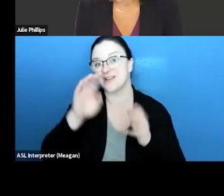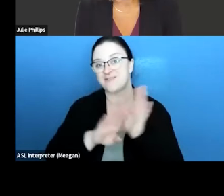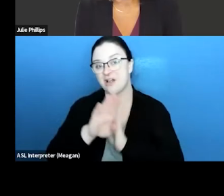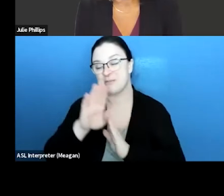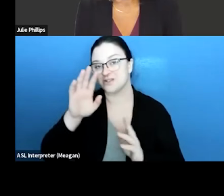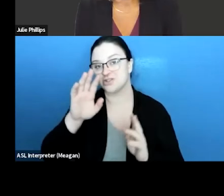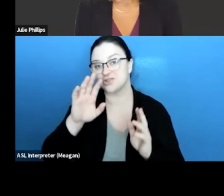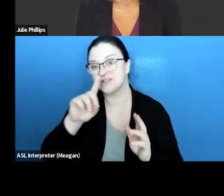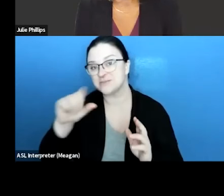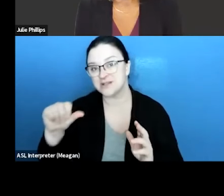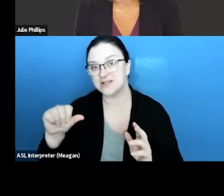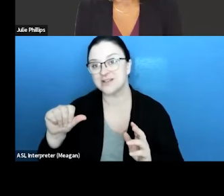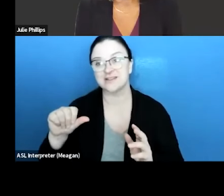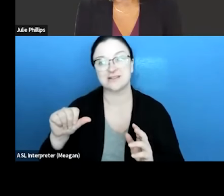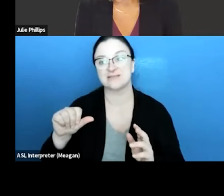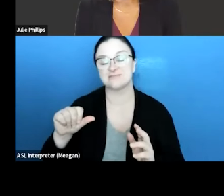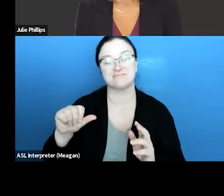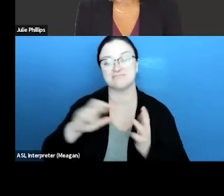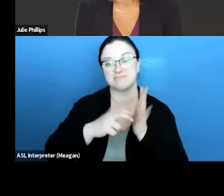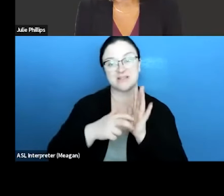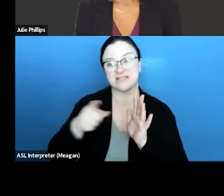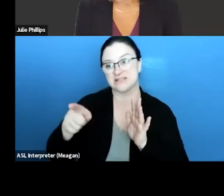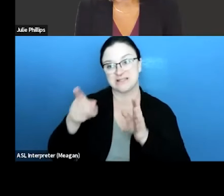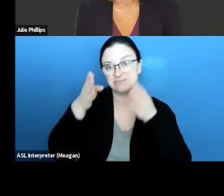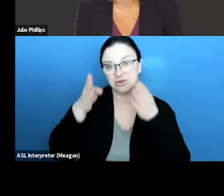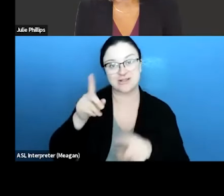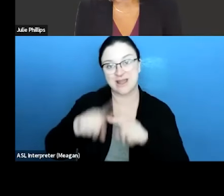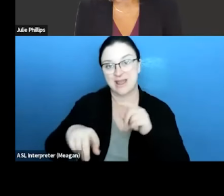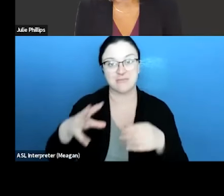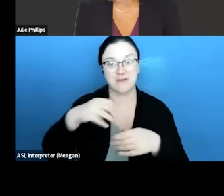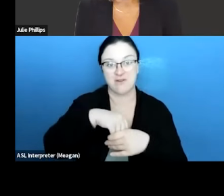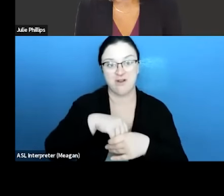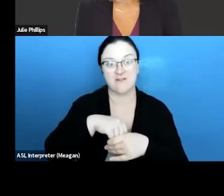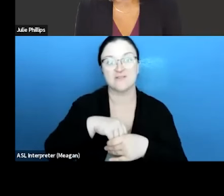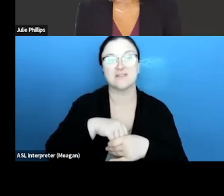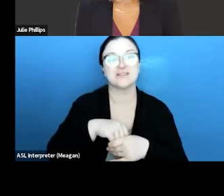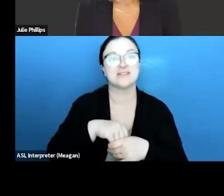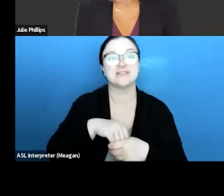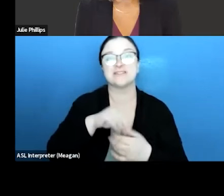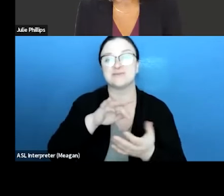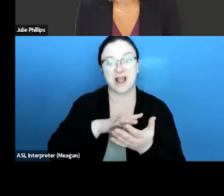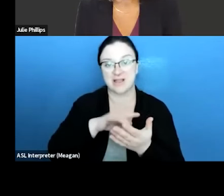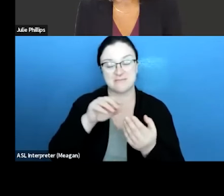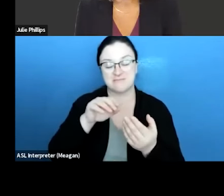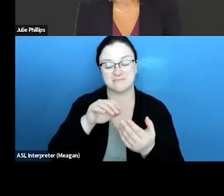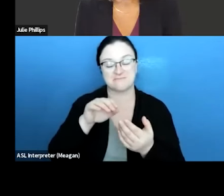that renders them unable to participate via telemedicine, then a face-to-face assessment will still be done.